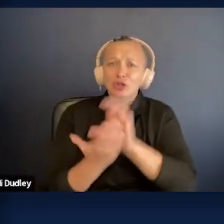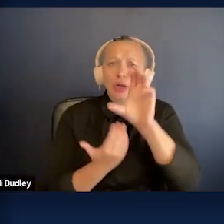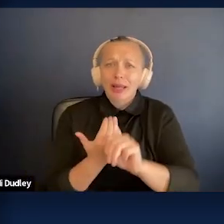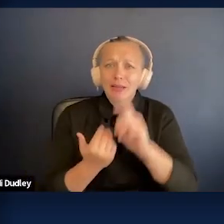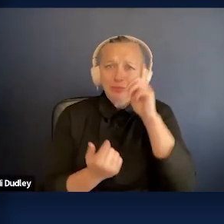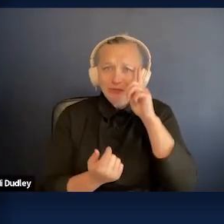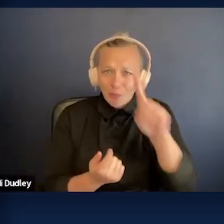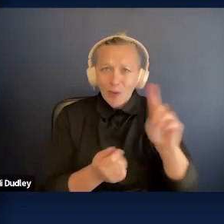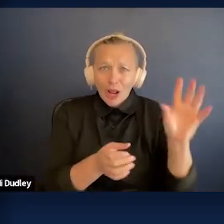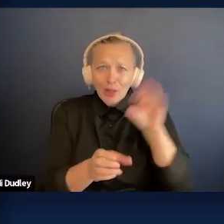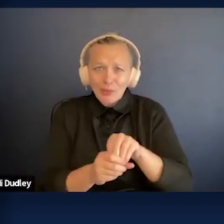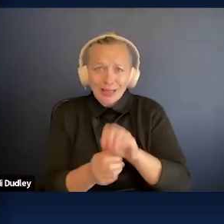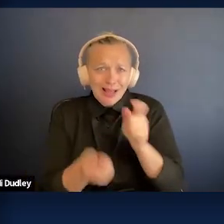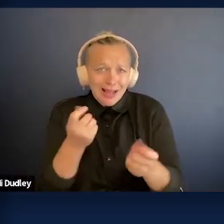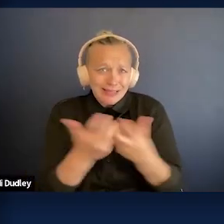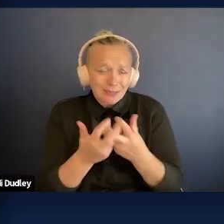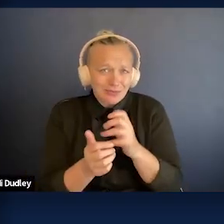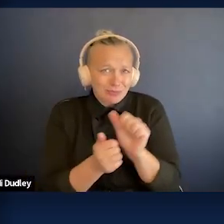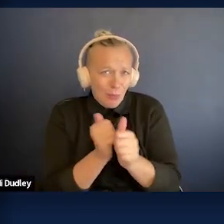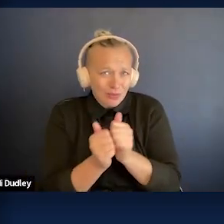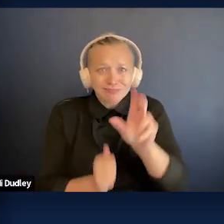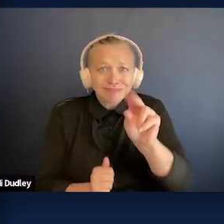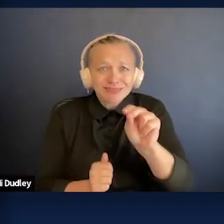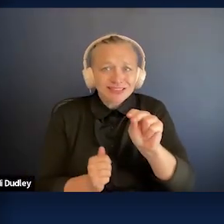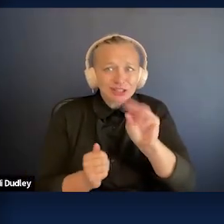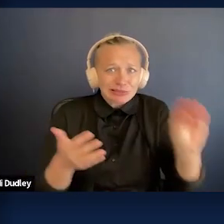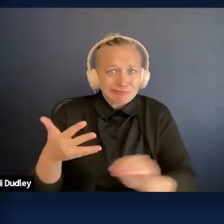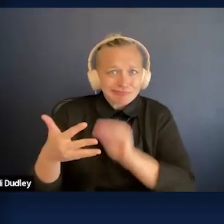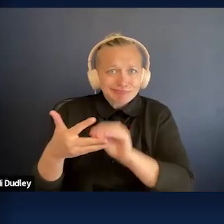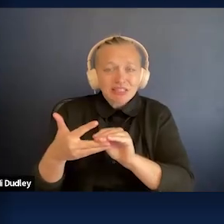Um, and this is really important for people to know nationally, because we always have this fight for.